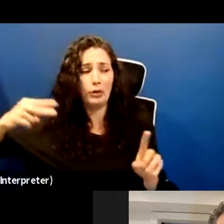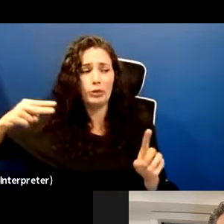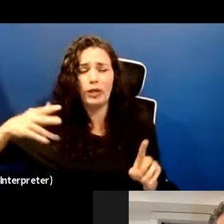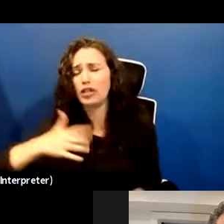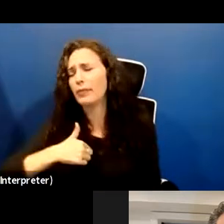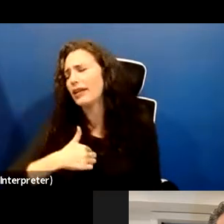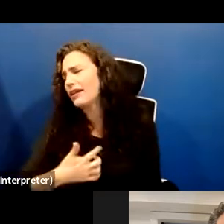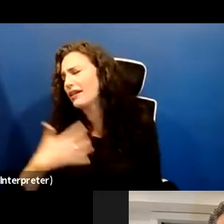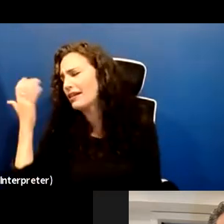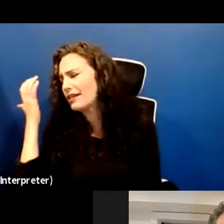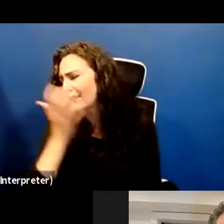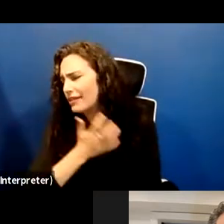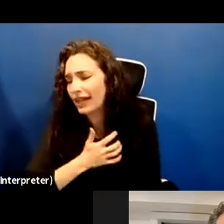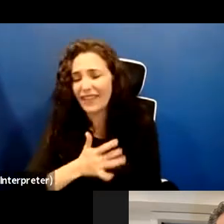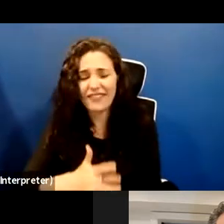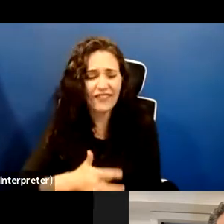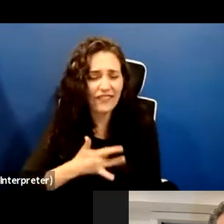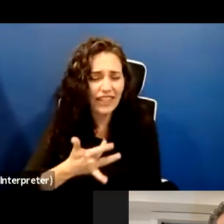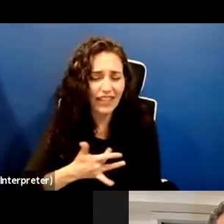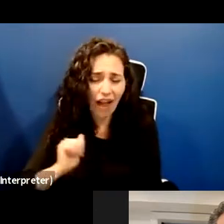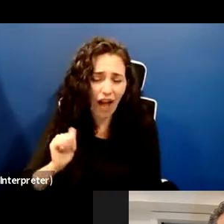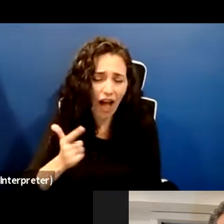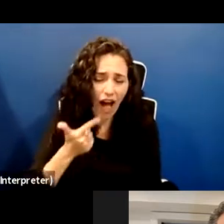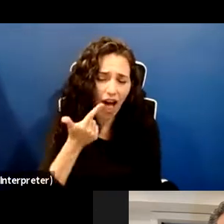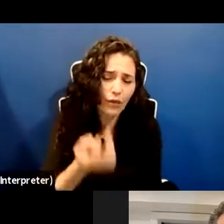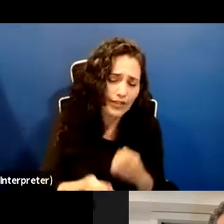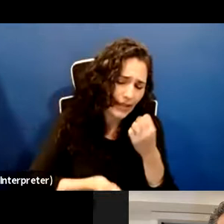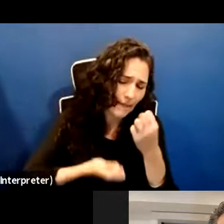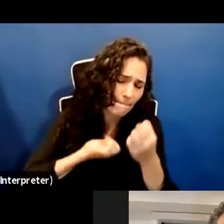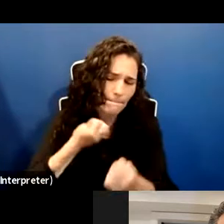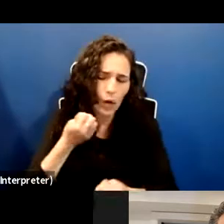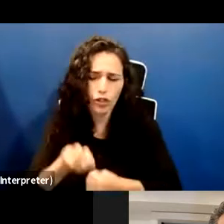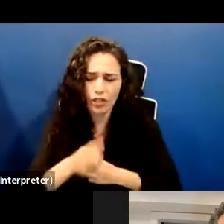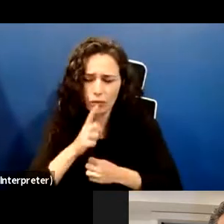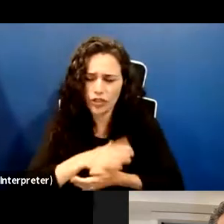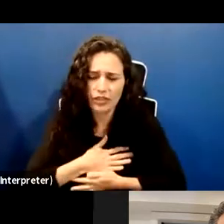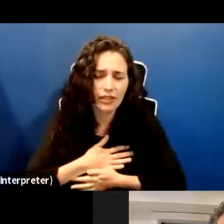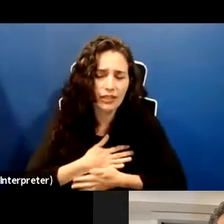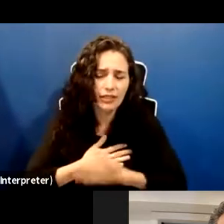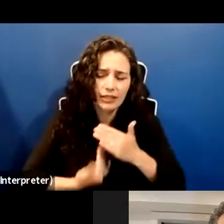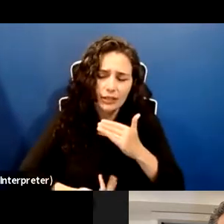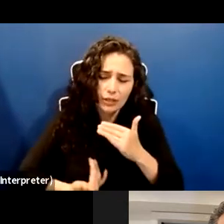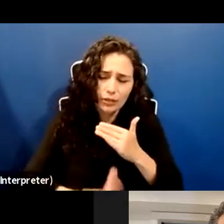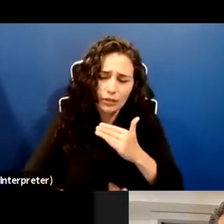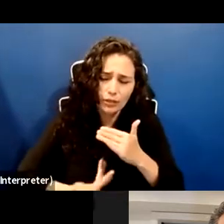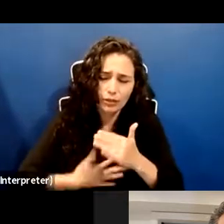you know, the pureness of these emotions bubbling inside of me and it was heartbreaking.